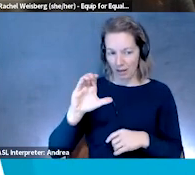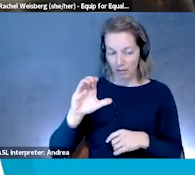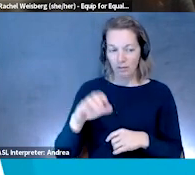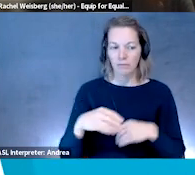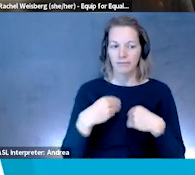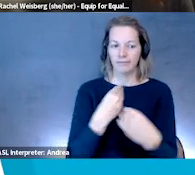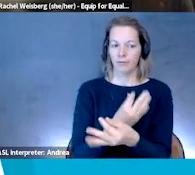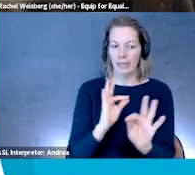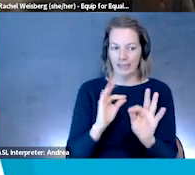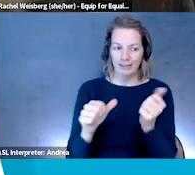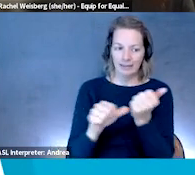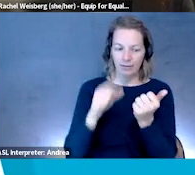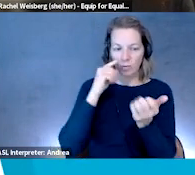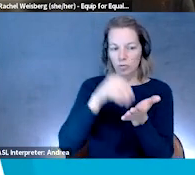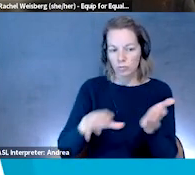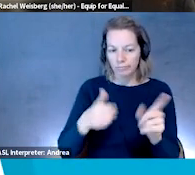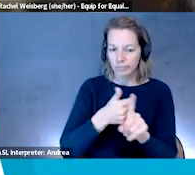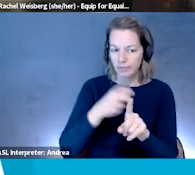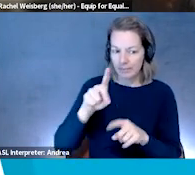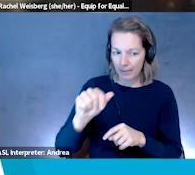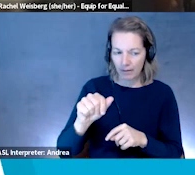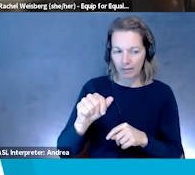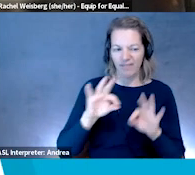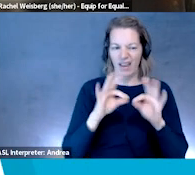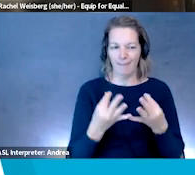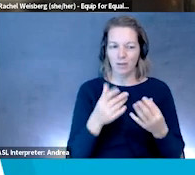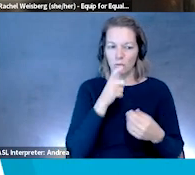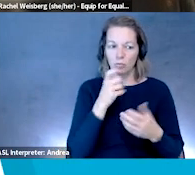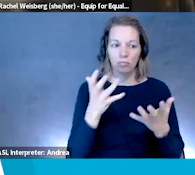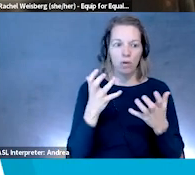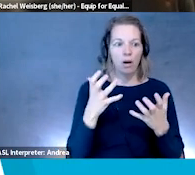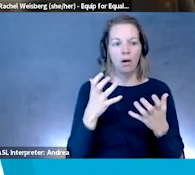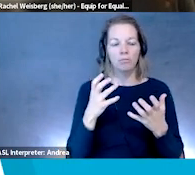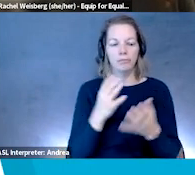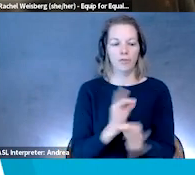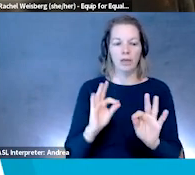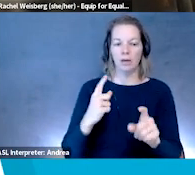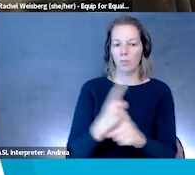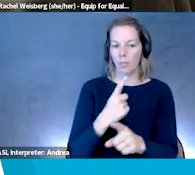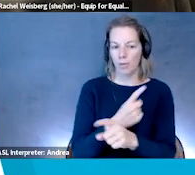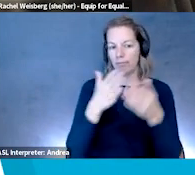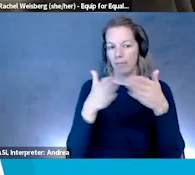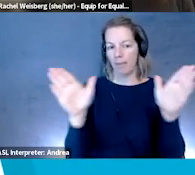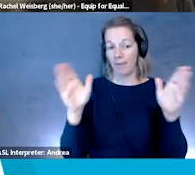EMPLOYMENT. >> AND LASTLY, WE ALSO HAVE OUR SPECIAL EDUCATION CLINIC THAT